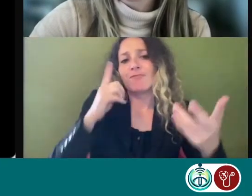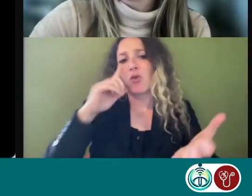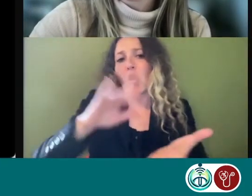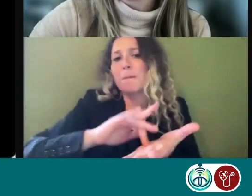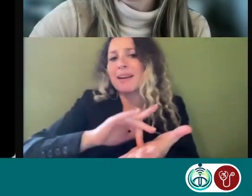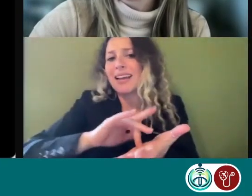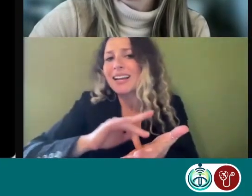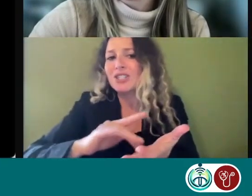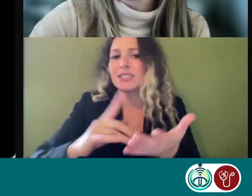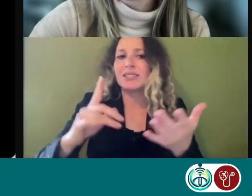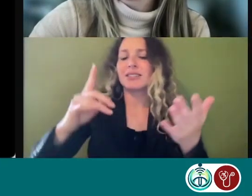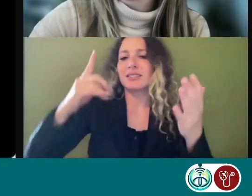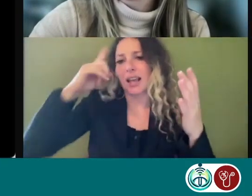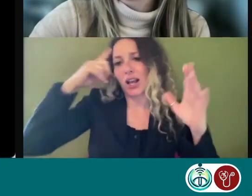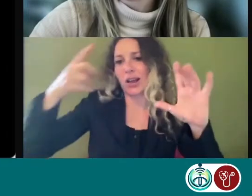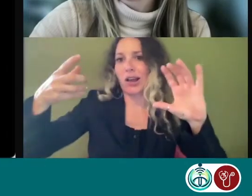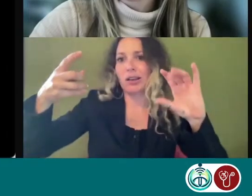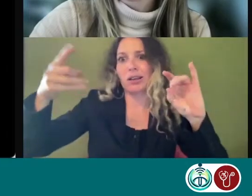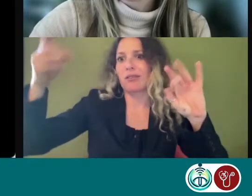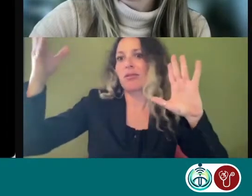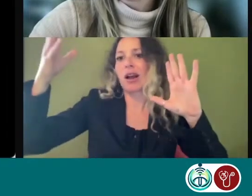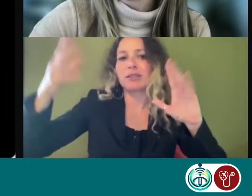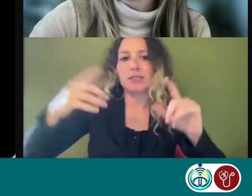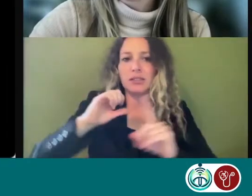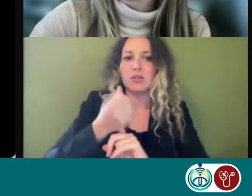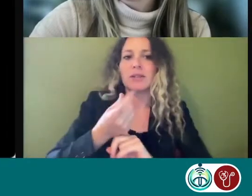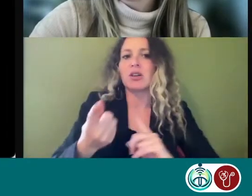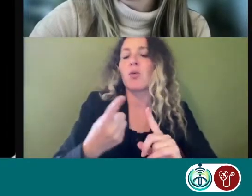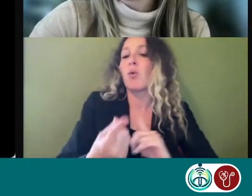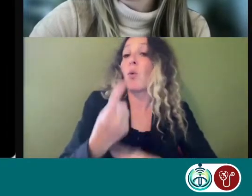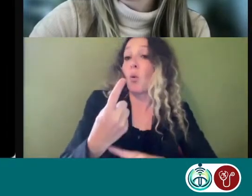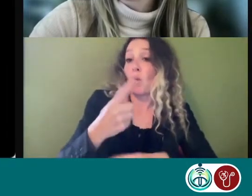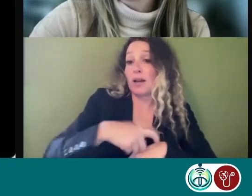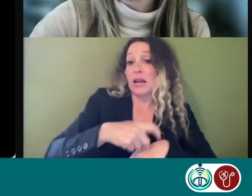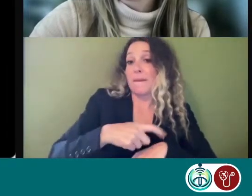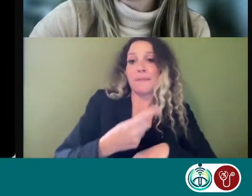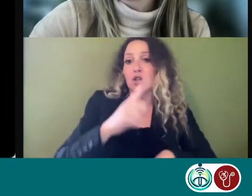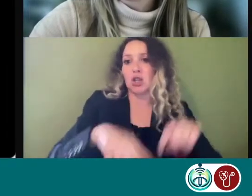moving description of an incident where she couldn't get her son to go in because of his